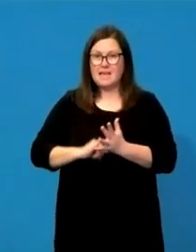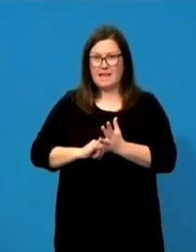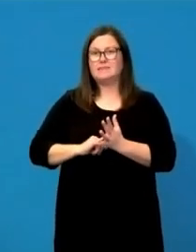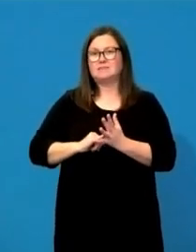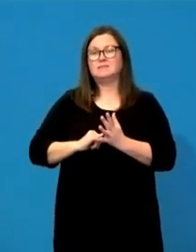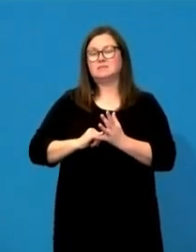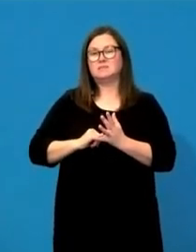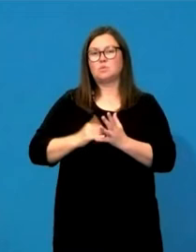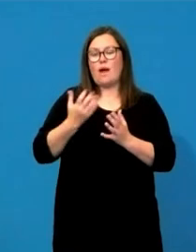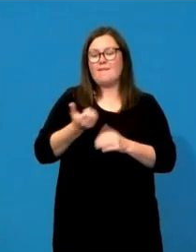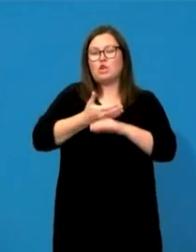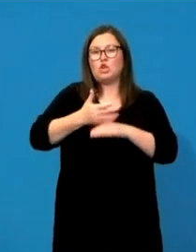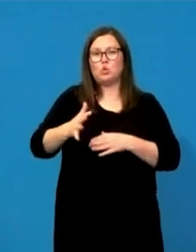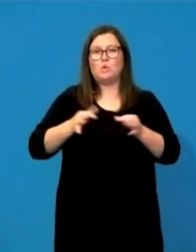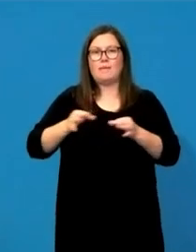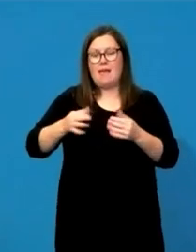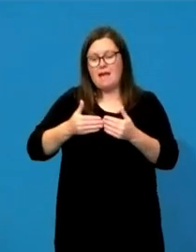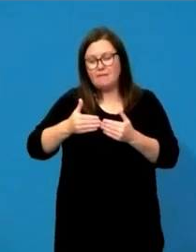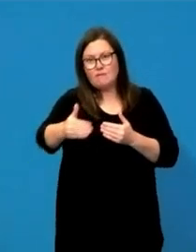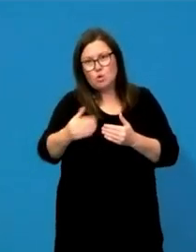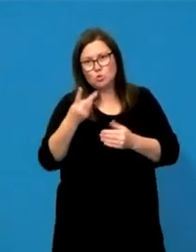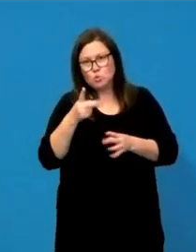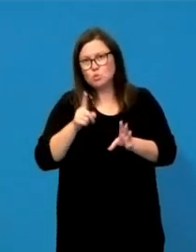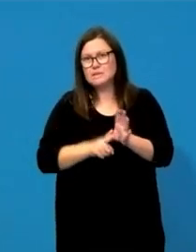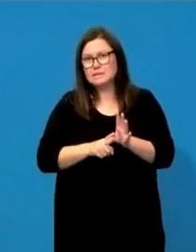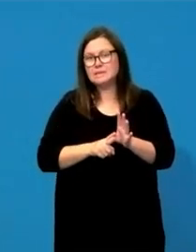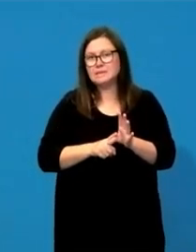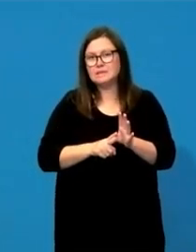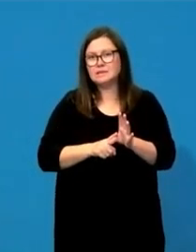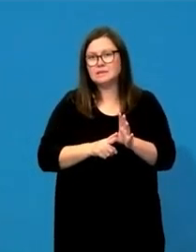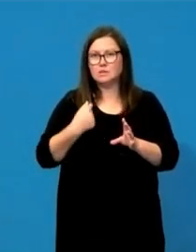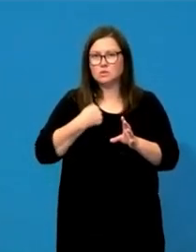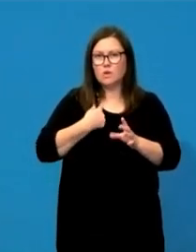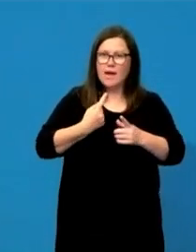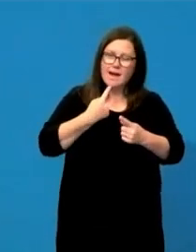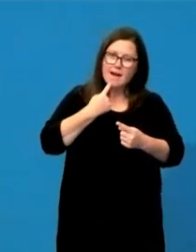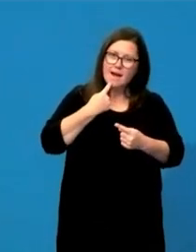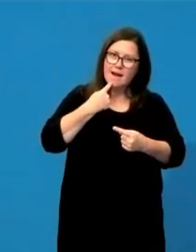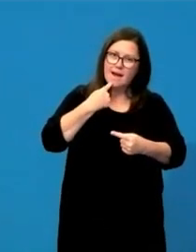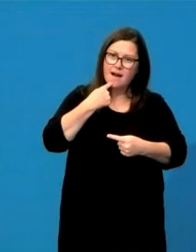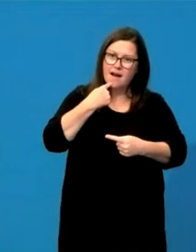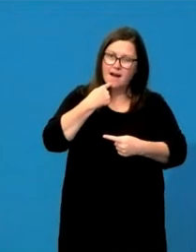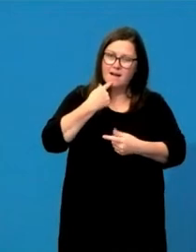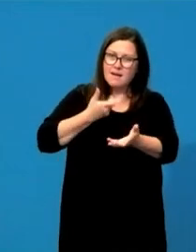And I did make it very clear - of the person that did the reviews, like, what is he going